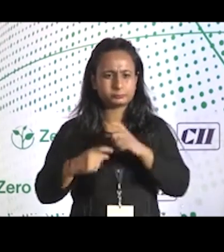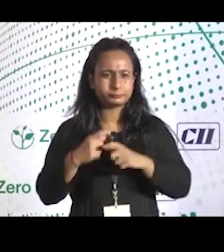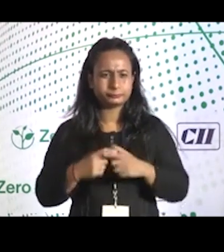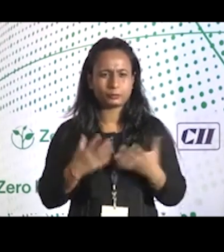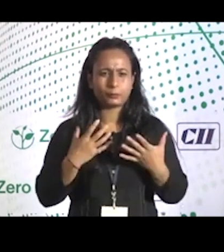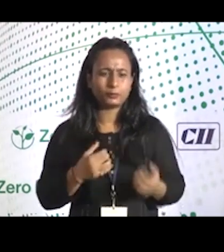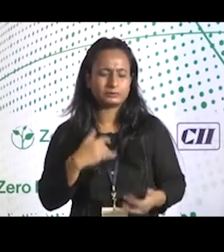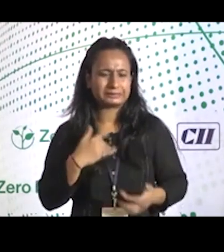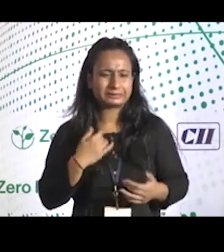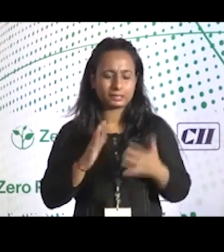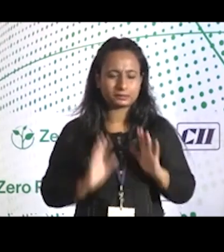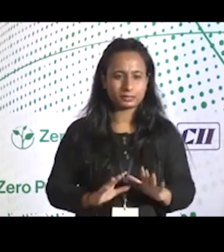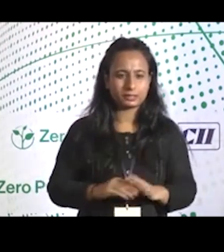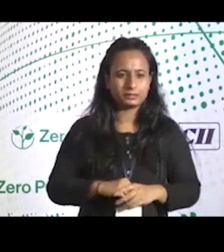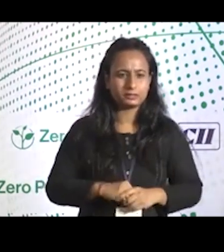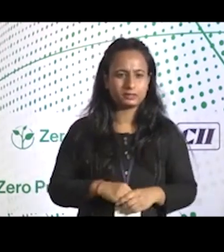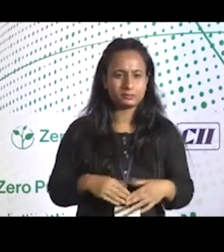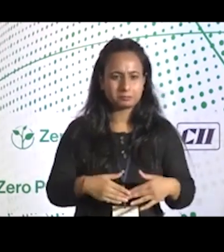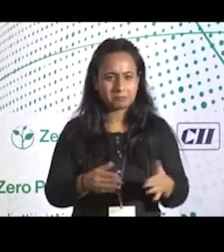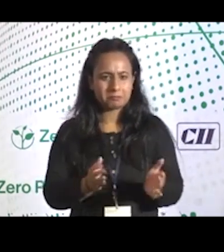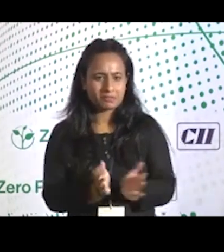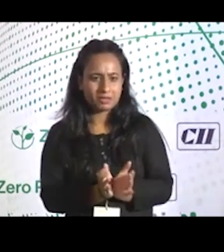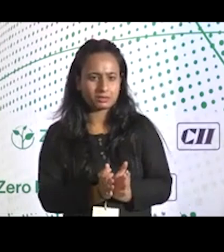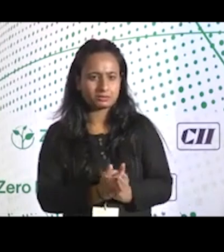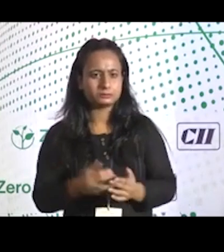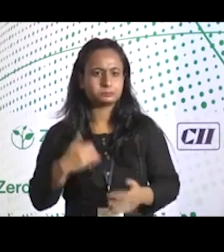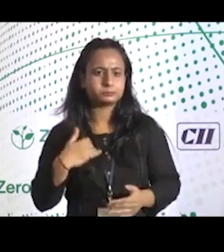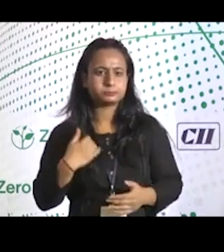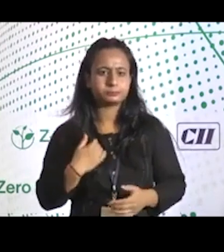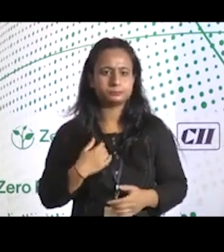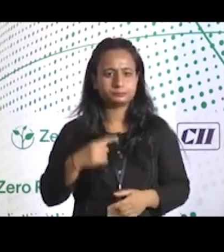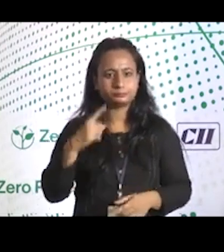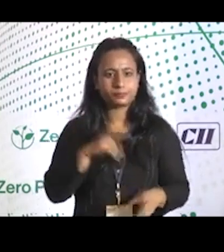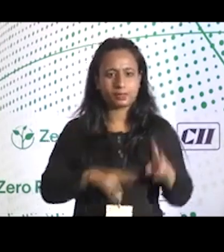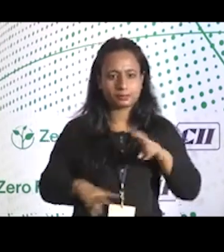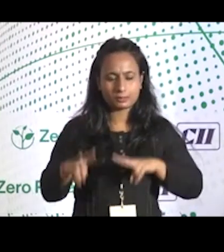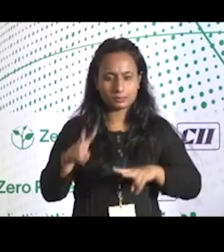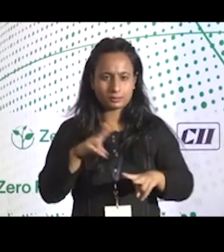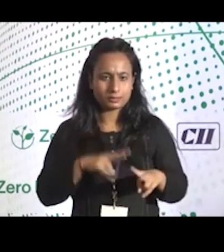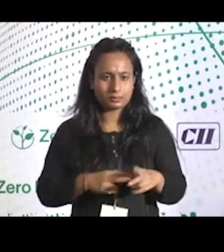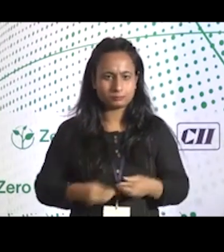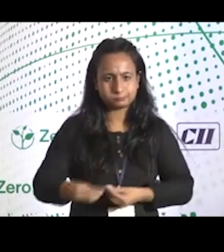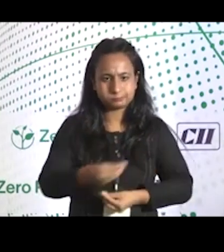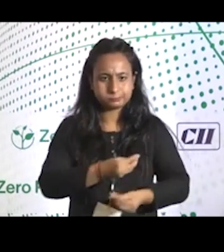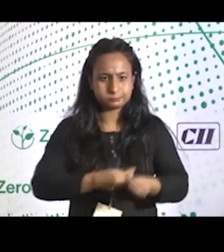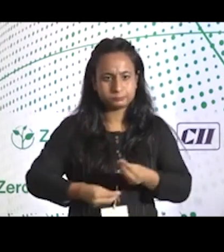But market in itself is a what would I say it somewhat, you know, shop